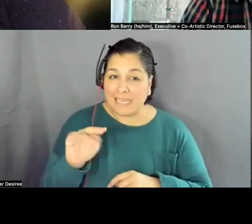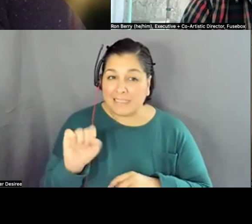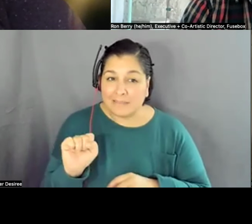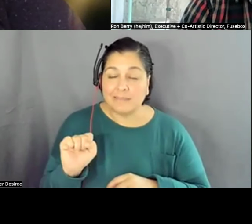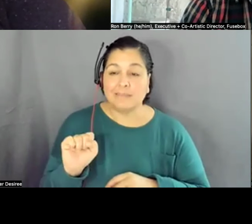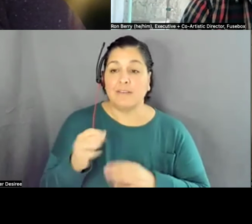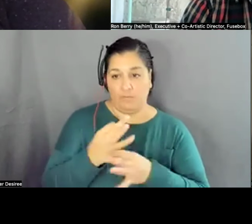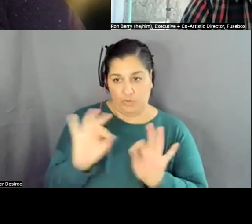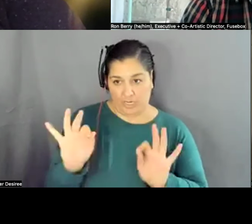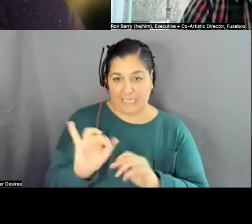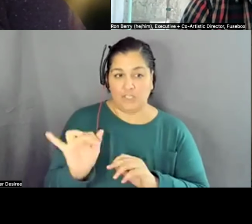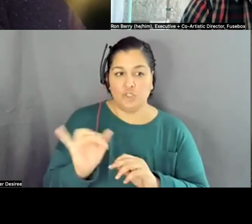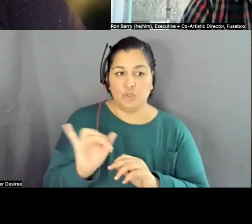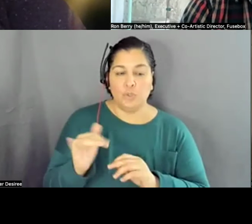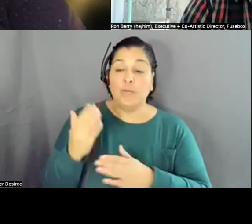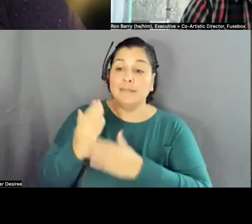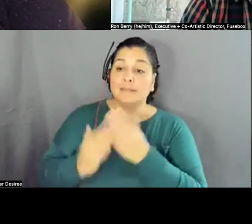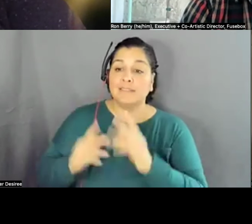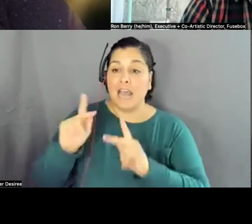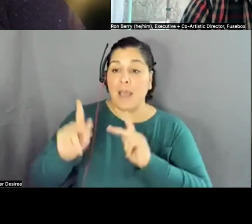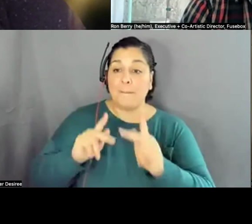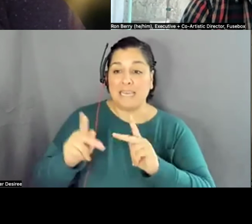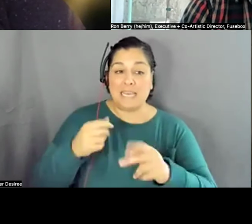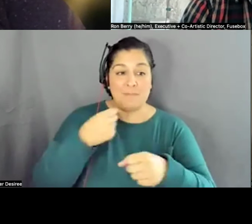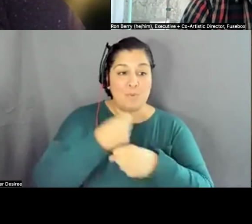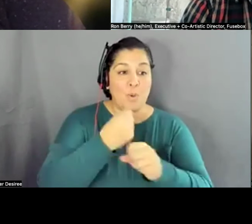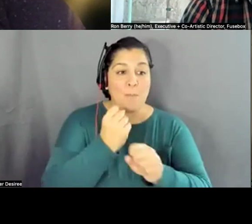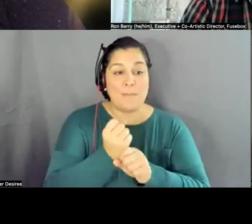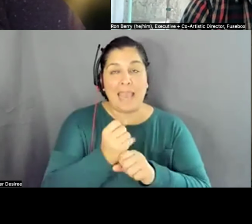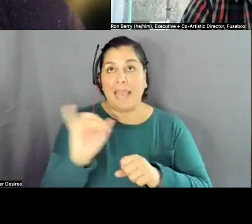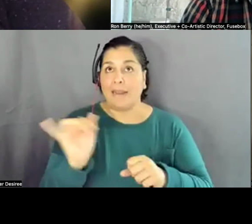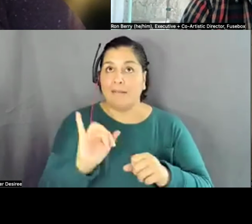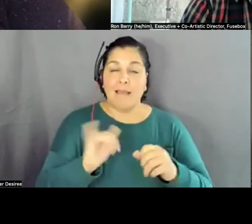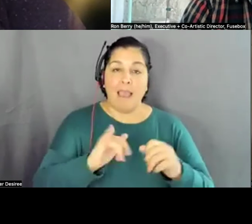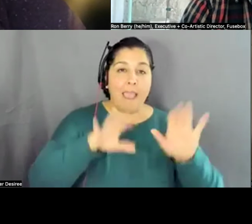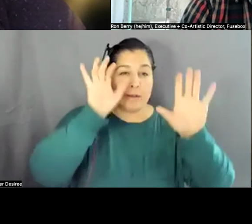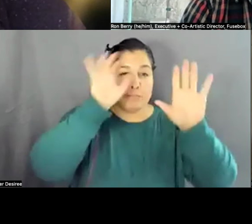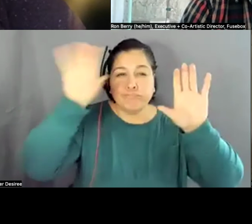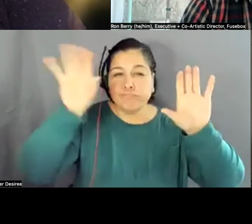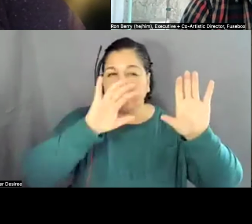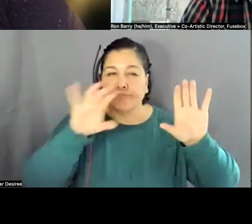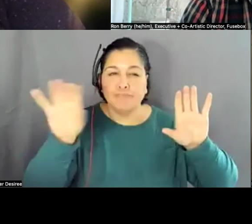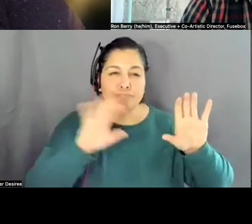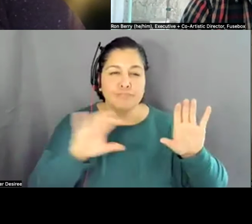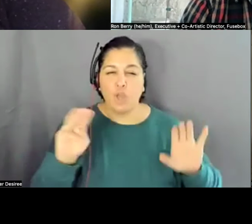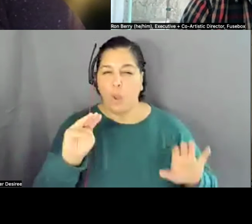was they created a mosaic of the stickers, like on their doors, or things like that. So we figured out ways in which if they